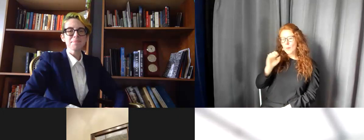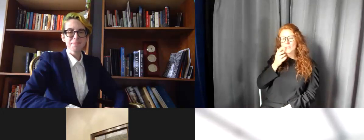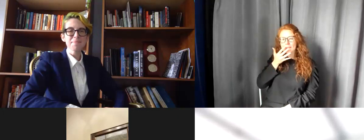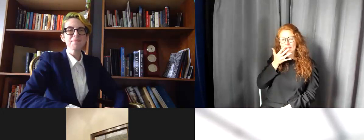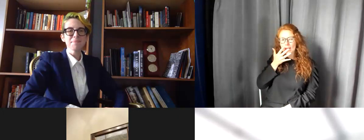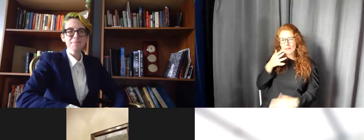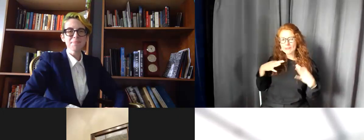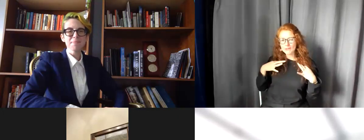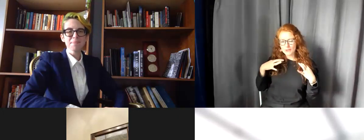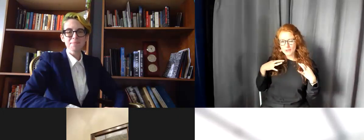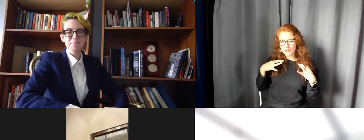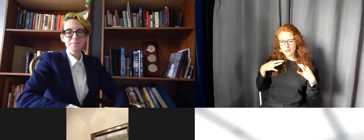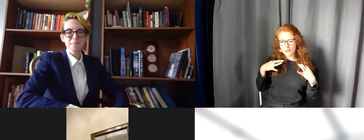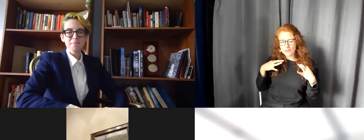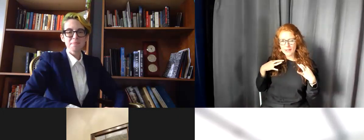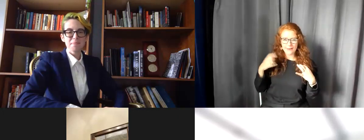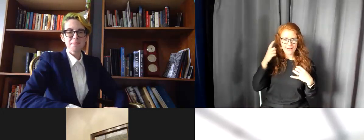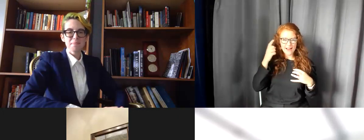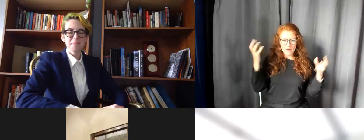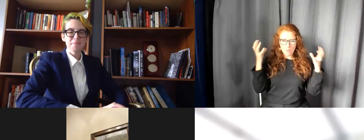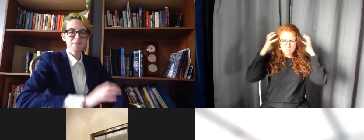Jordan Radford: and wearing big headphones over my years.